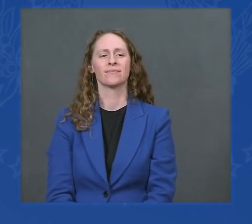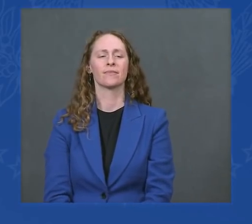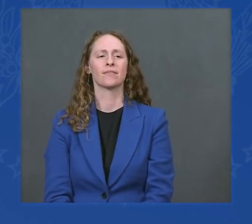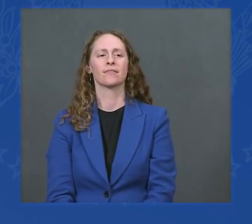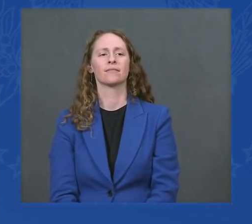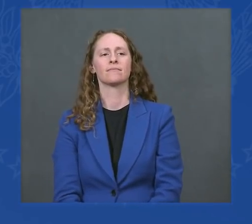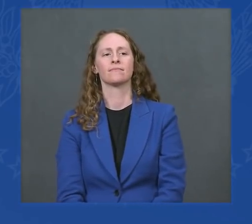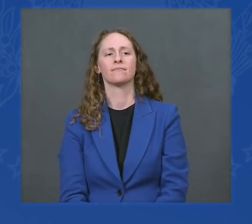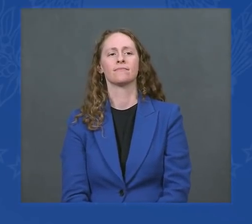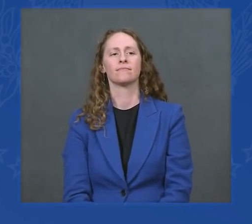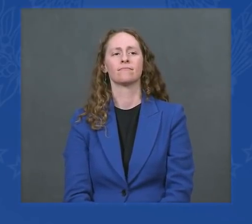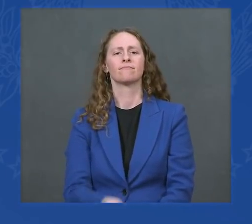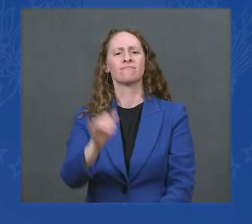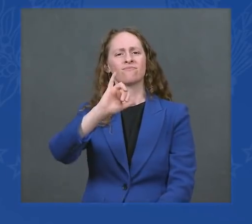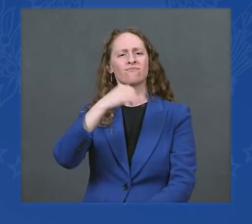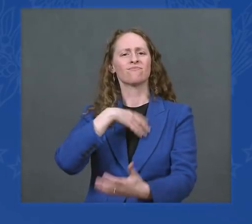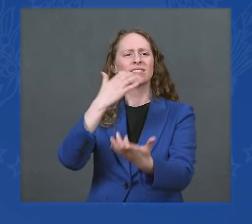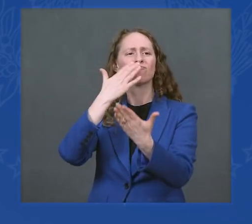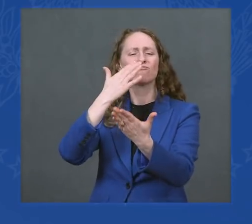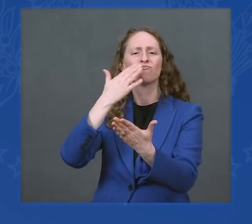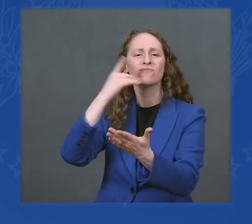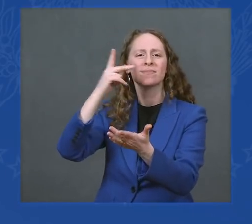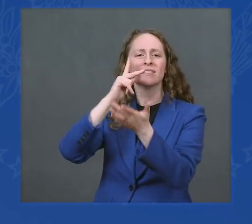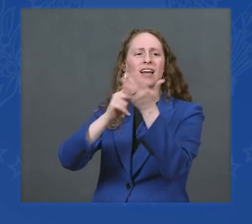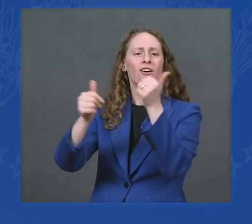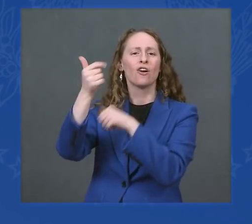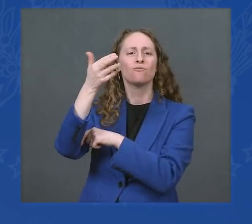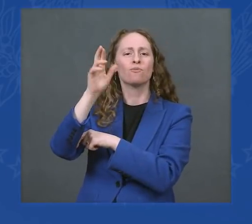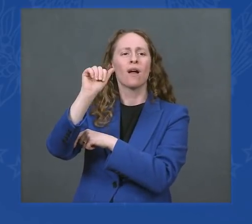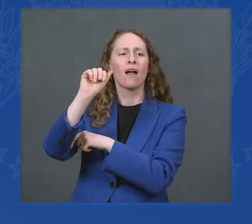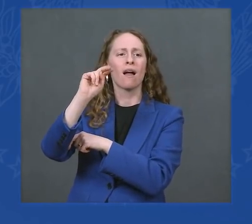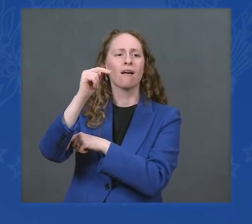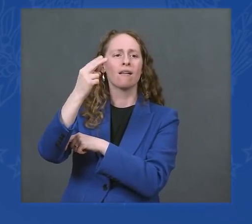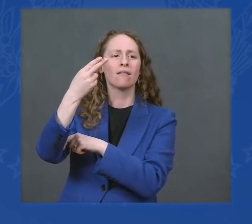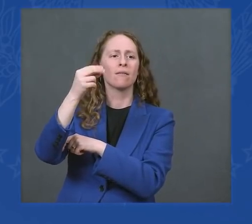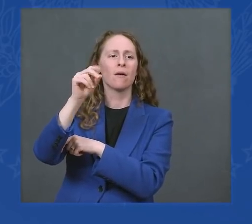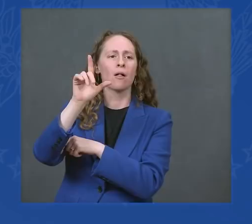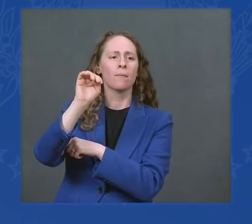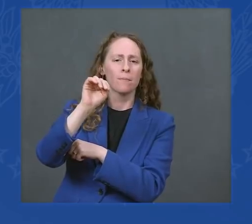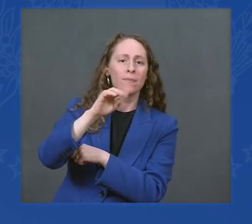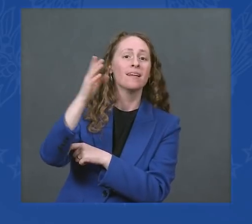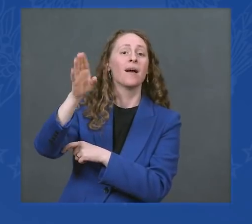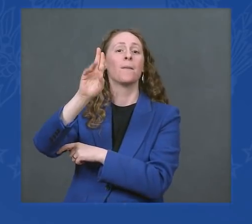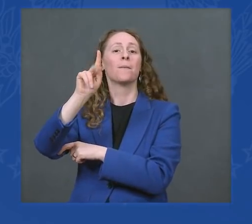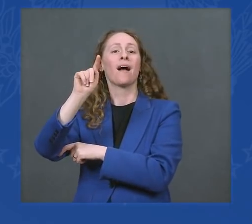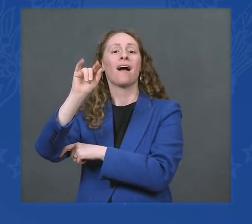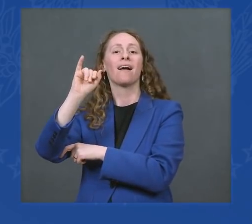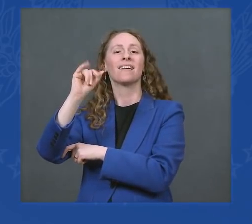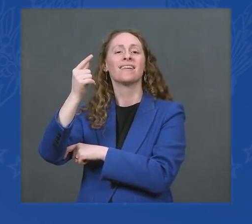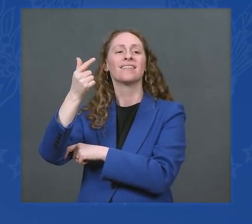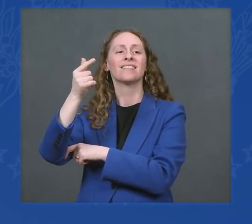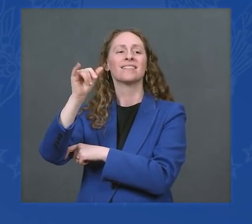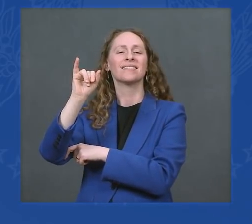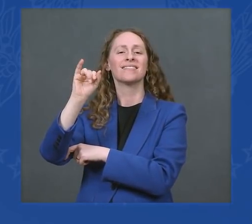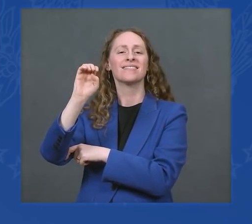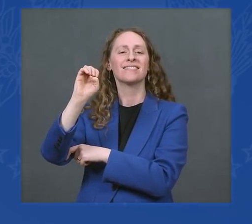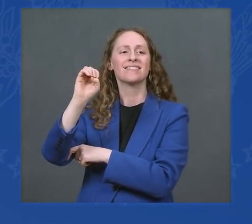and Gina McCarthy, for being here today. And Congressman Jim Cooper, an old friend who did an awful lot to get this to --